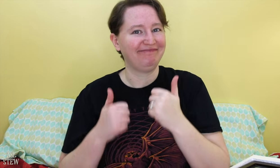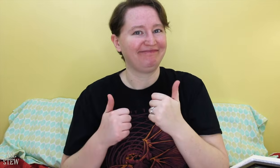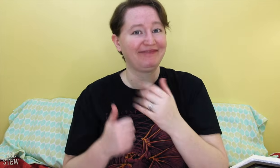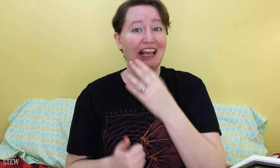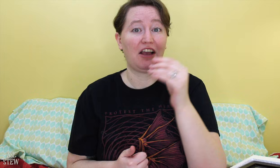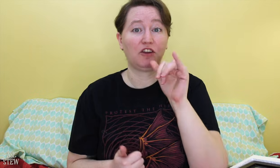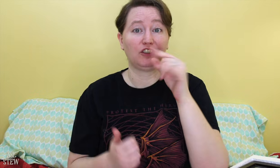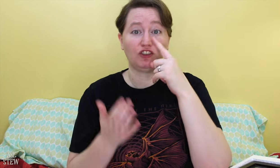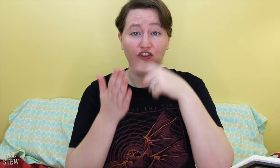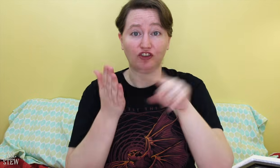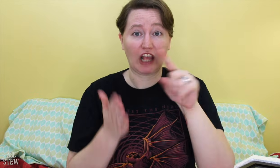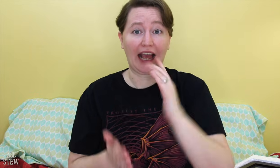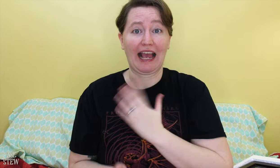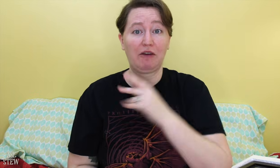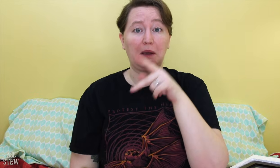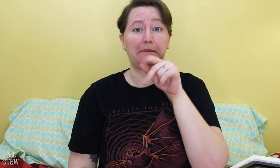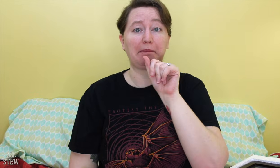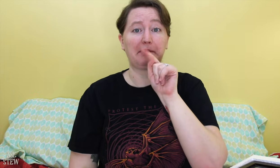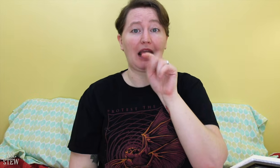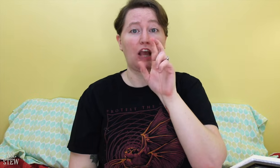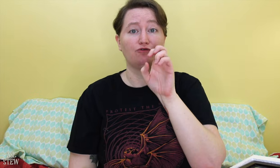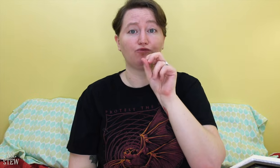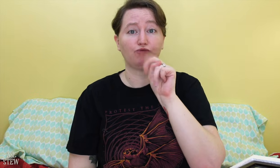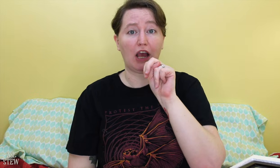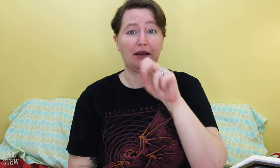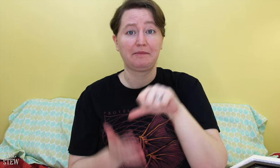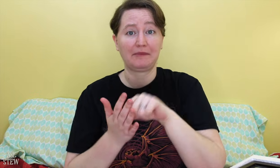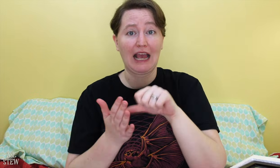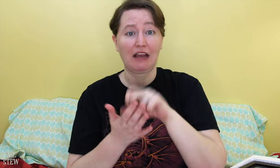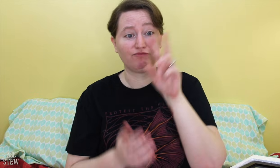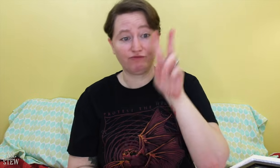Also, please check out our Patreon page.